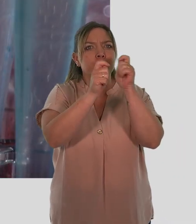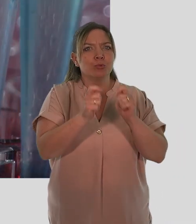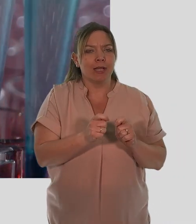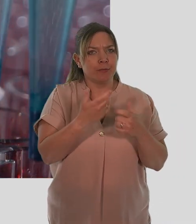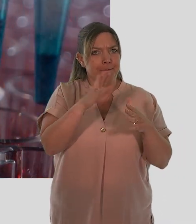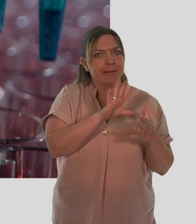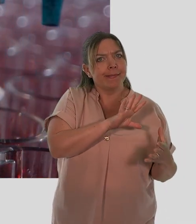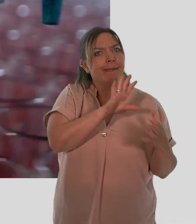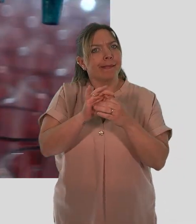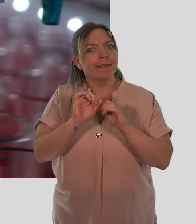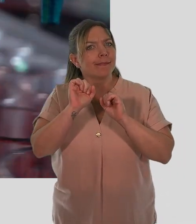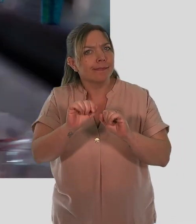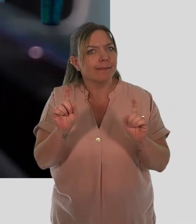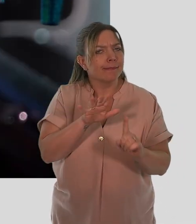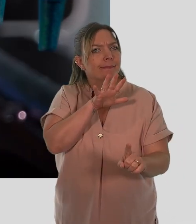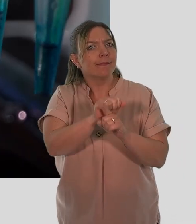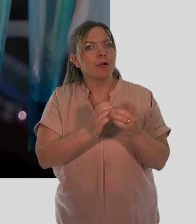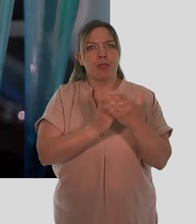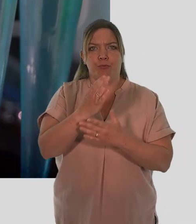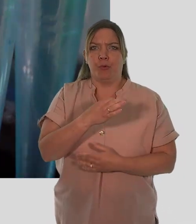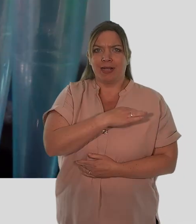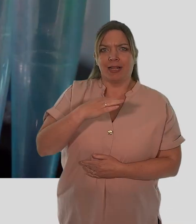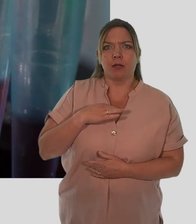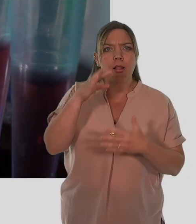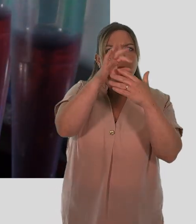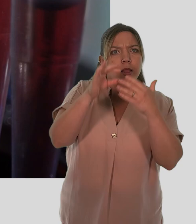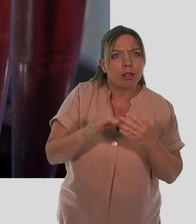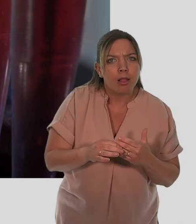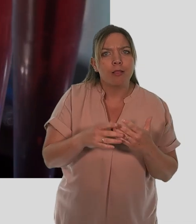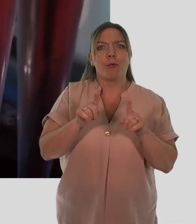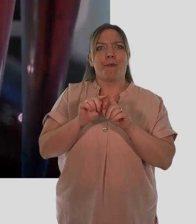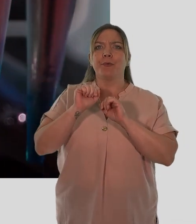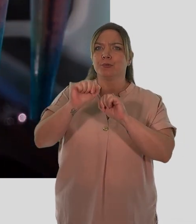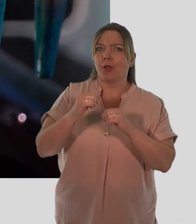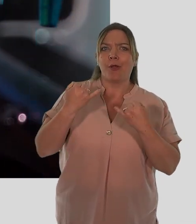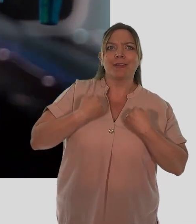The establishment of Multi-centre nationwide networks and databases in China